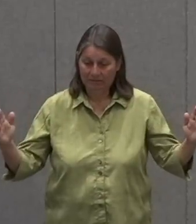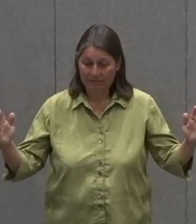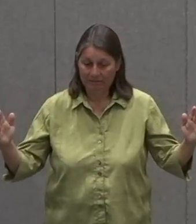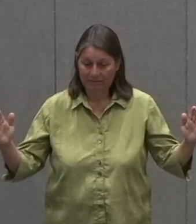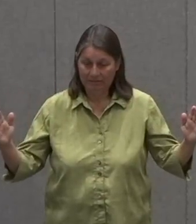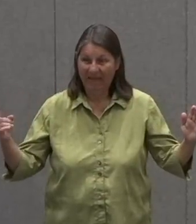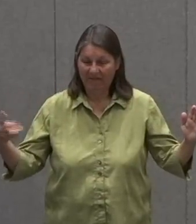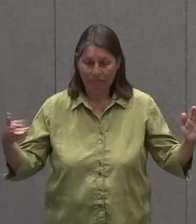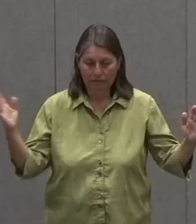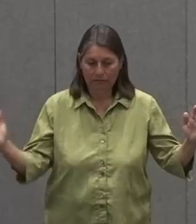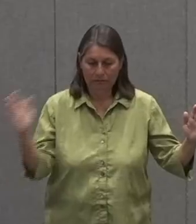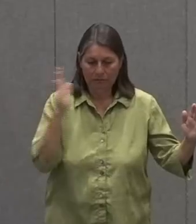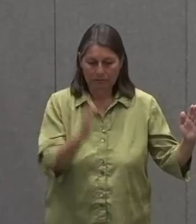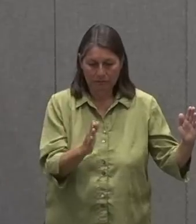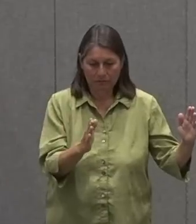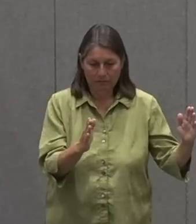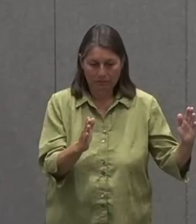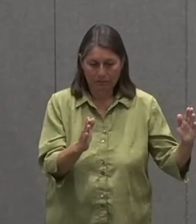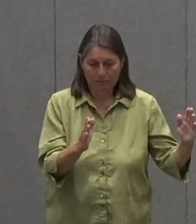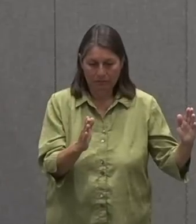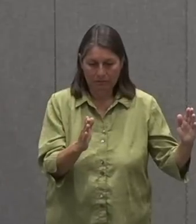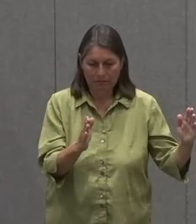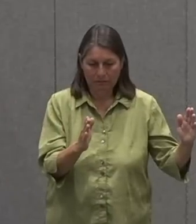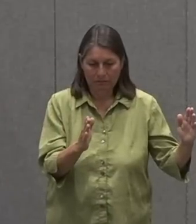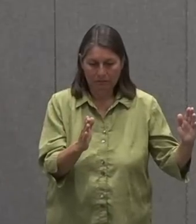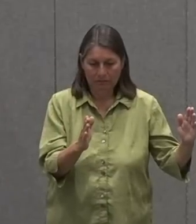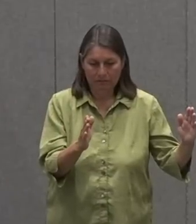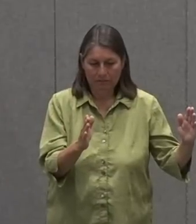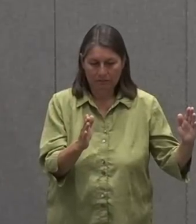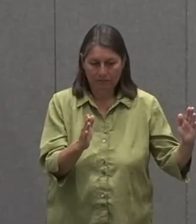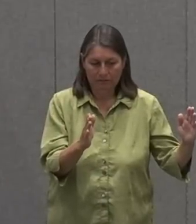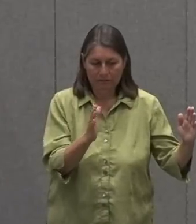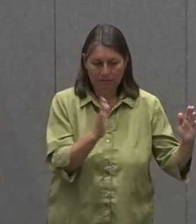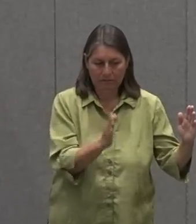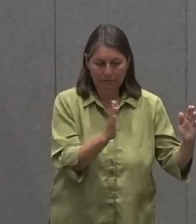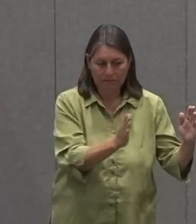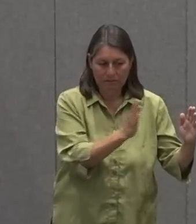I would have four quarters, so the 25, 50, 75,